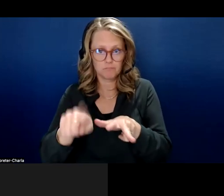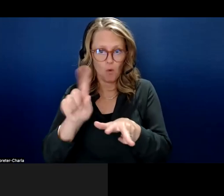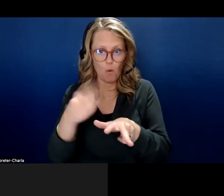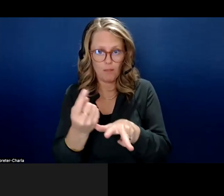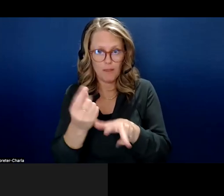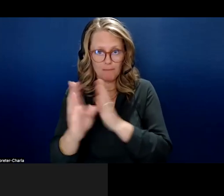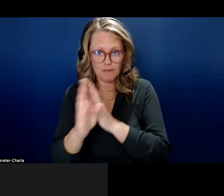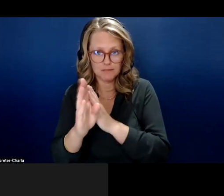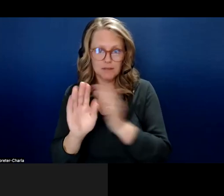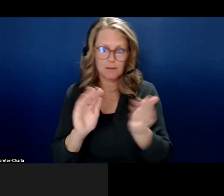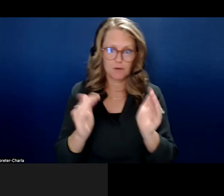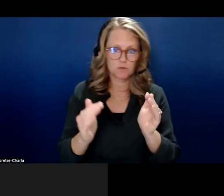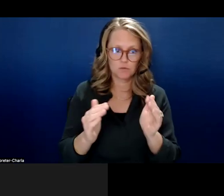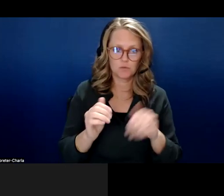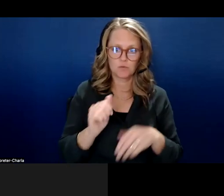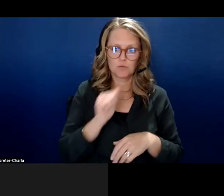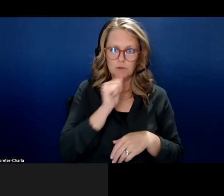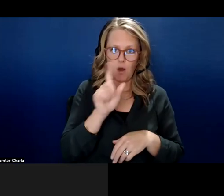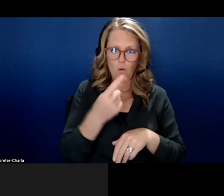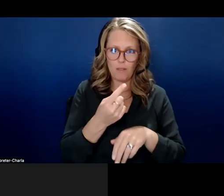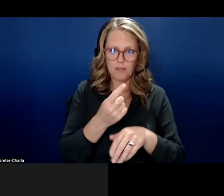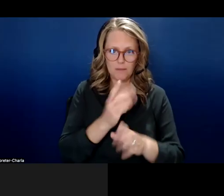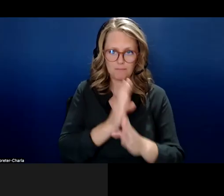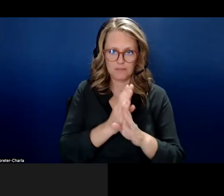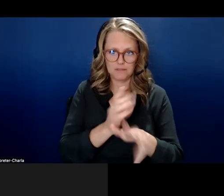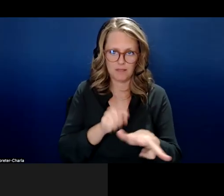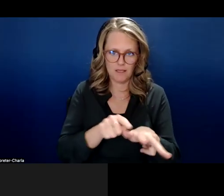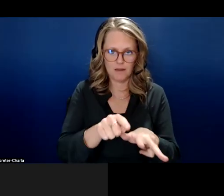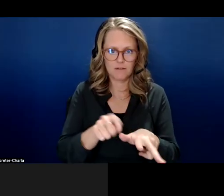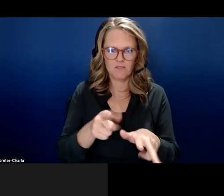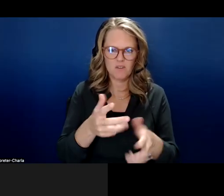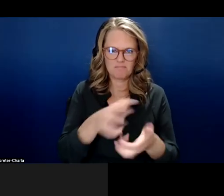So operation and mixed traffic. And in terms of decibels,